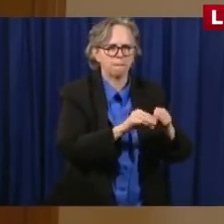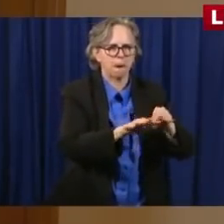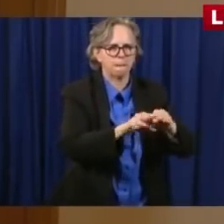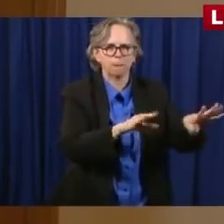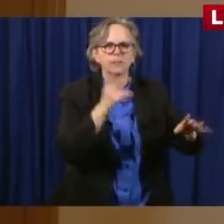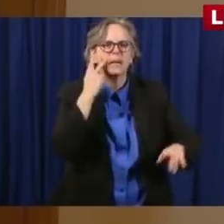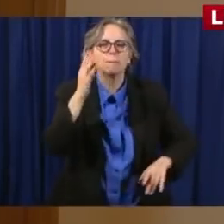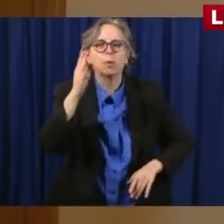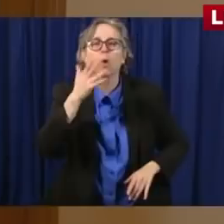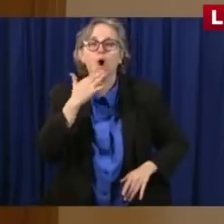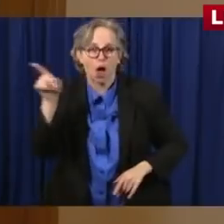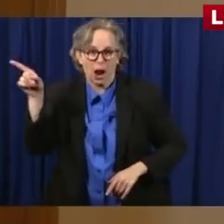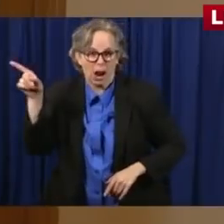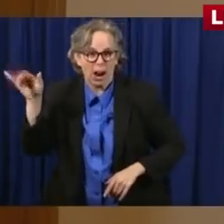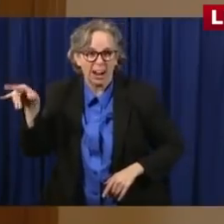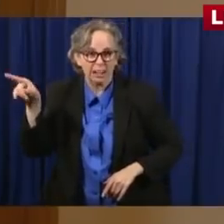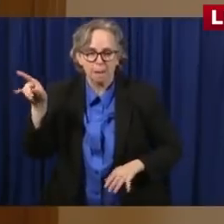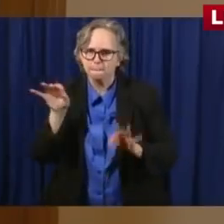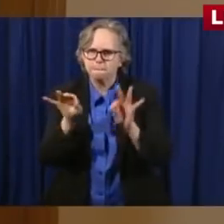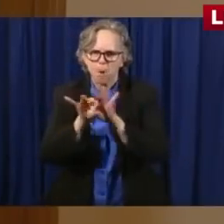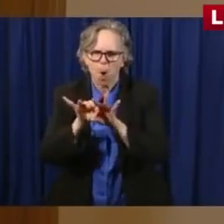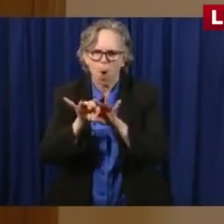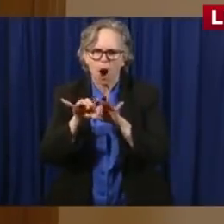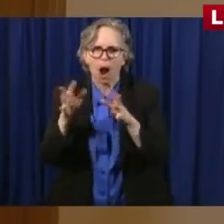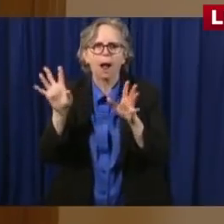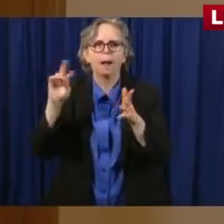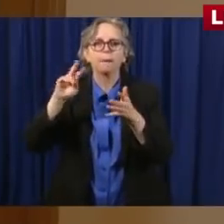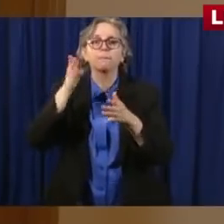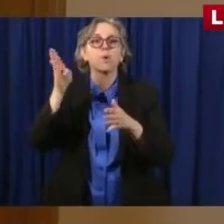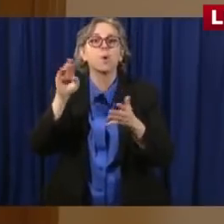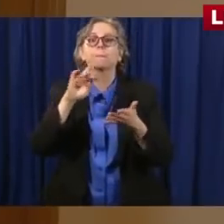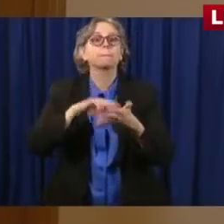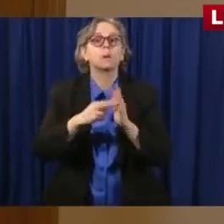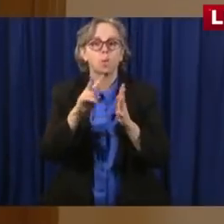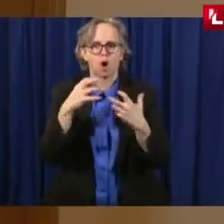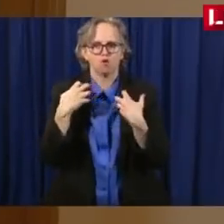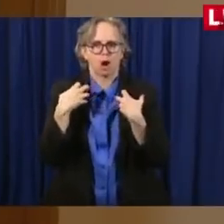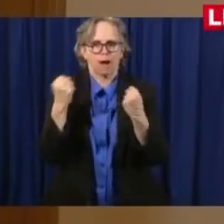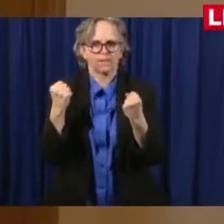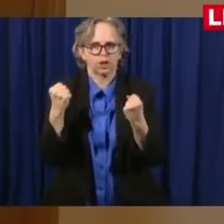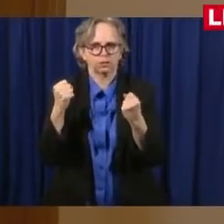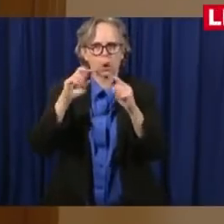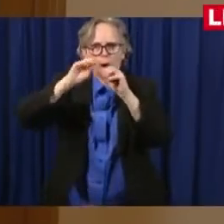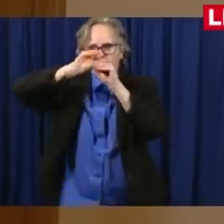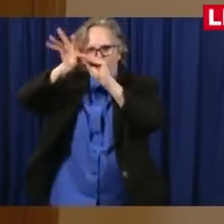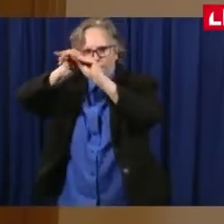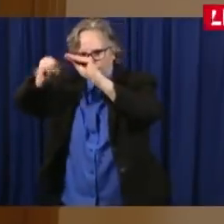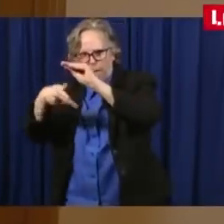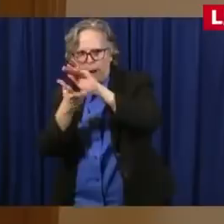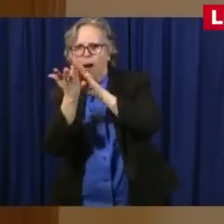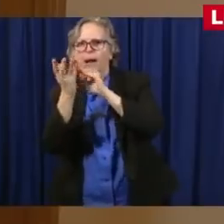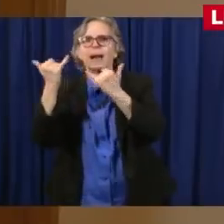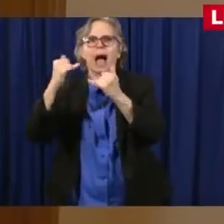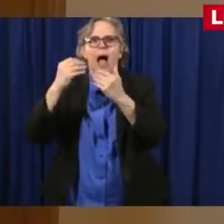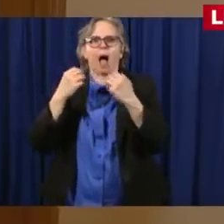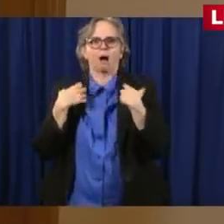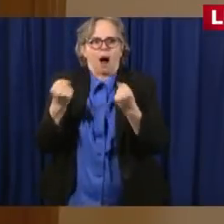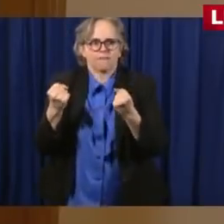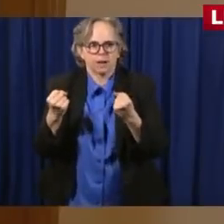FURTHER PEOPLE INFECTED, THEY KEEP SPREADING. SOMEWHERE IN HERE, WE GET THE BLUE DOT.